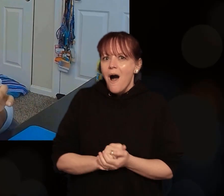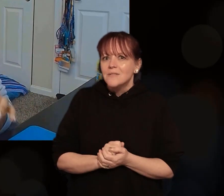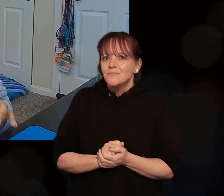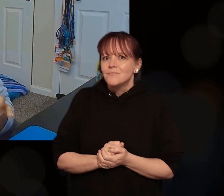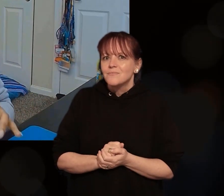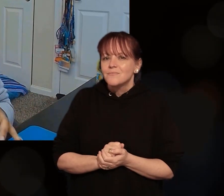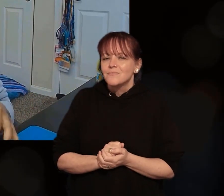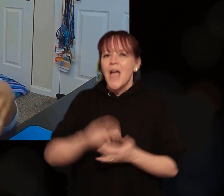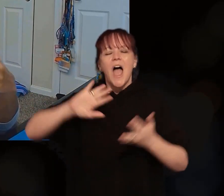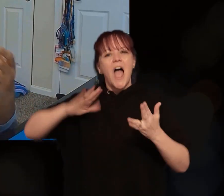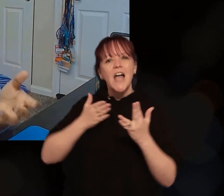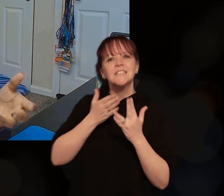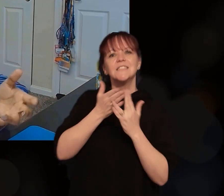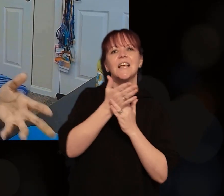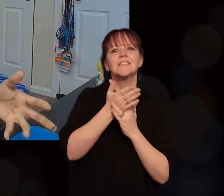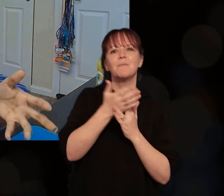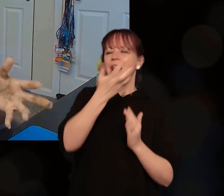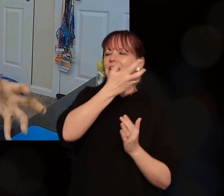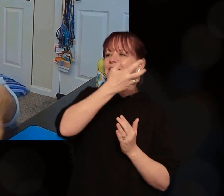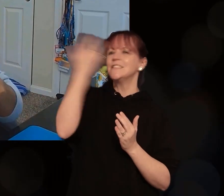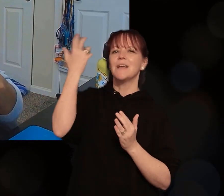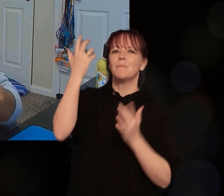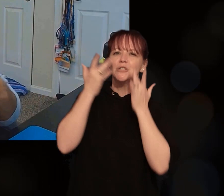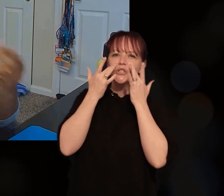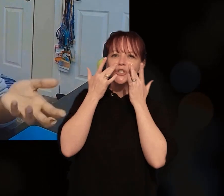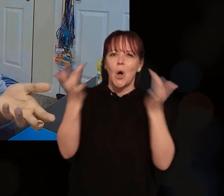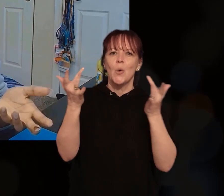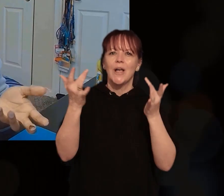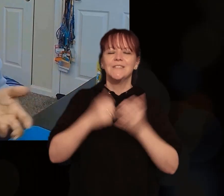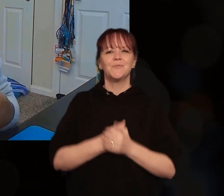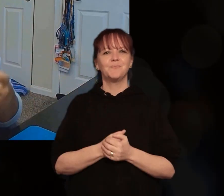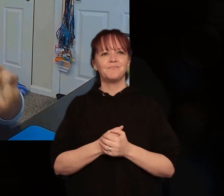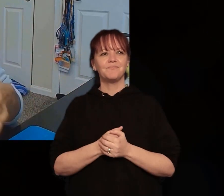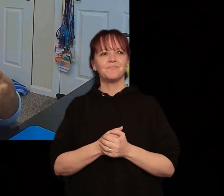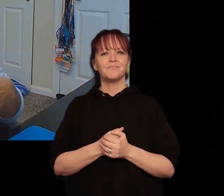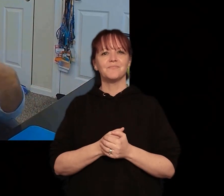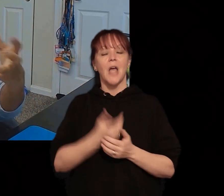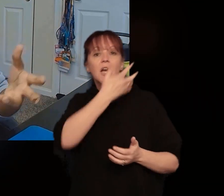The Accessibility Summer Showcase. The Summer Showcase sits alongside